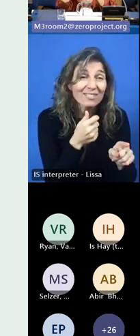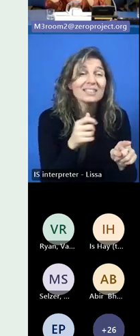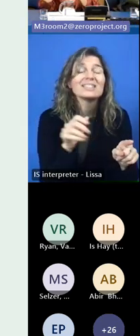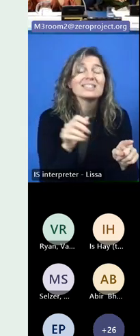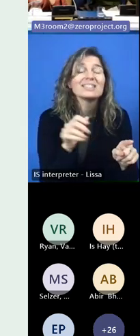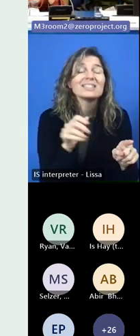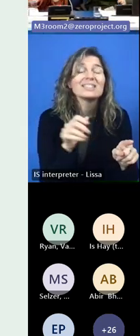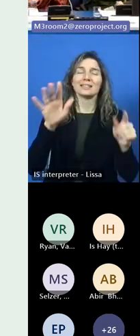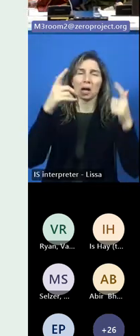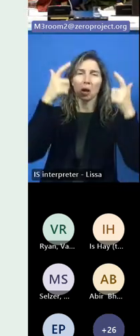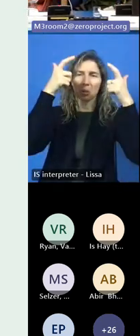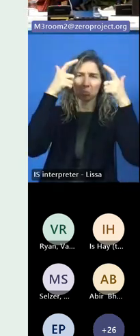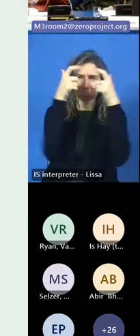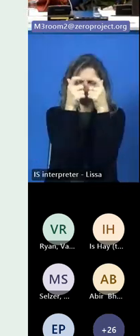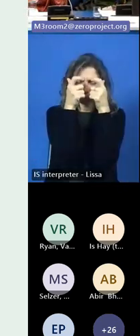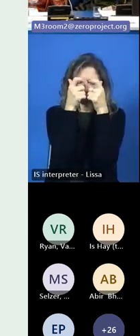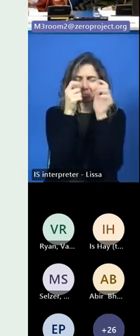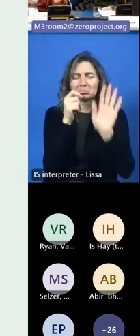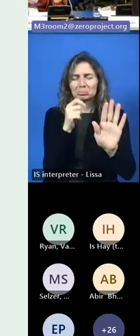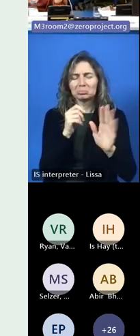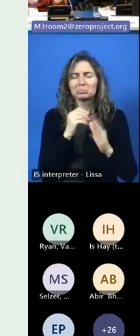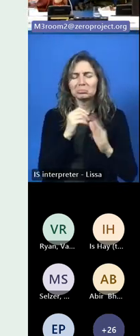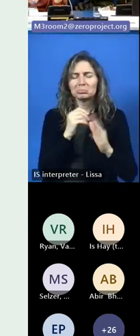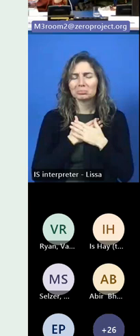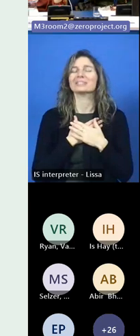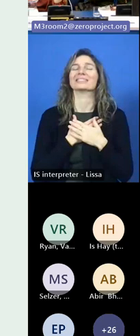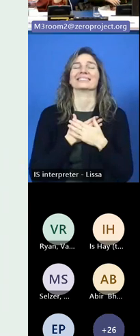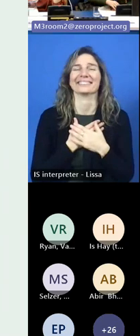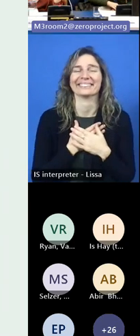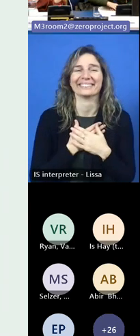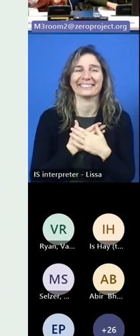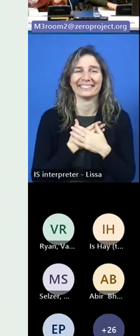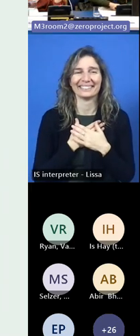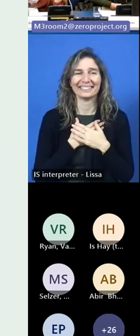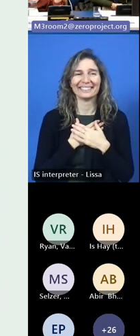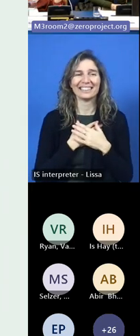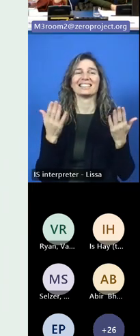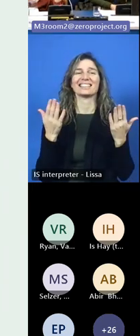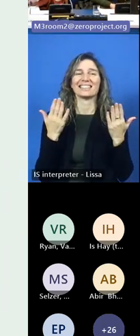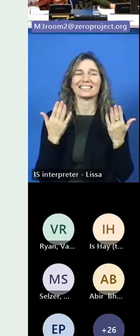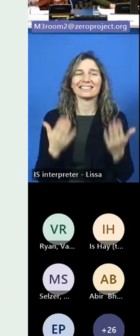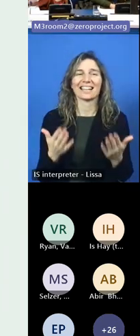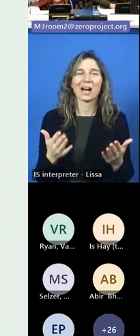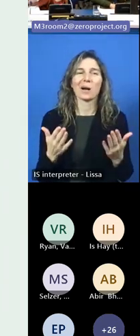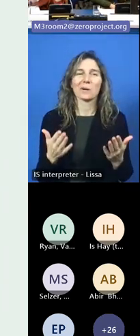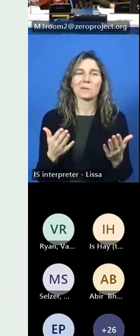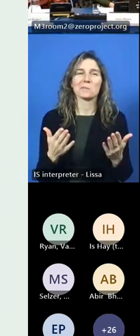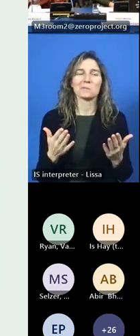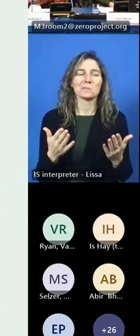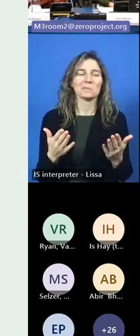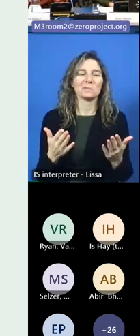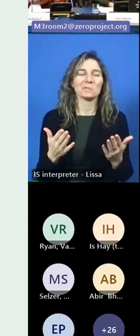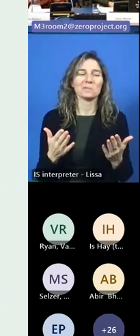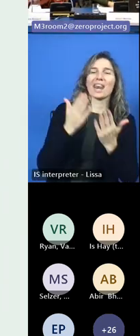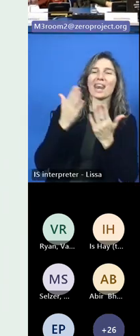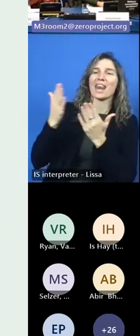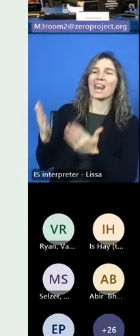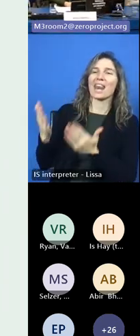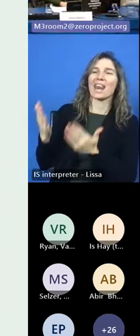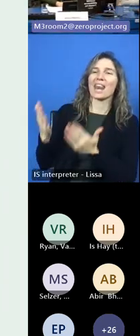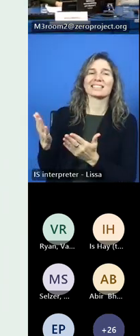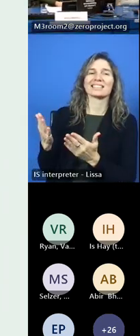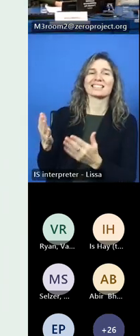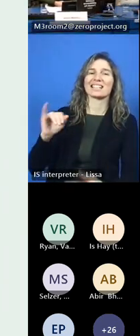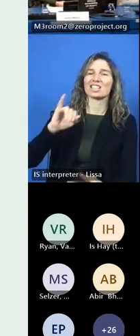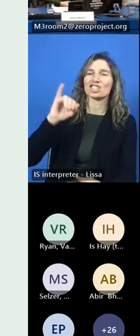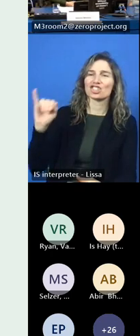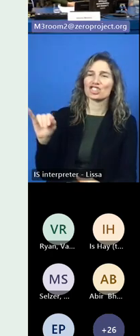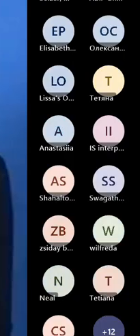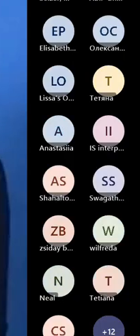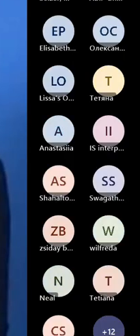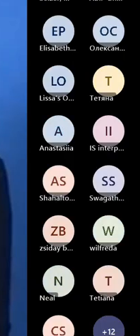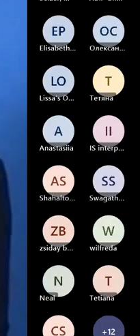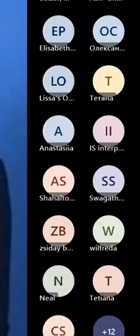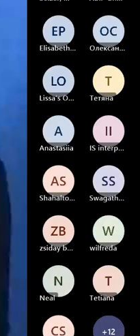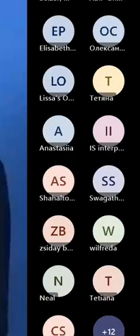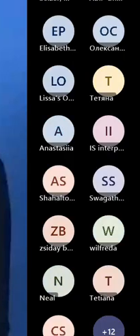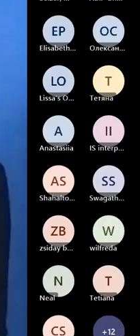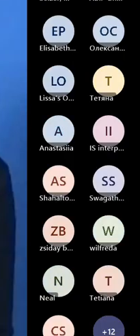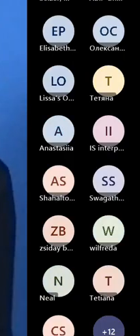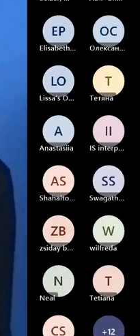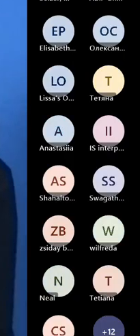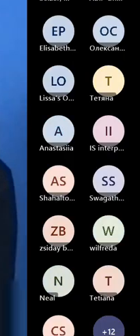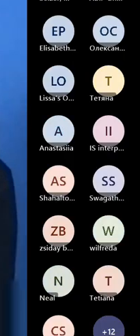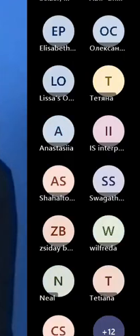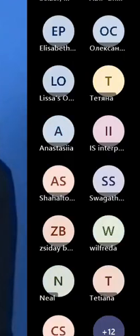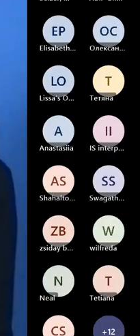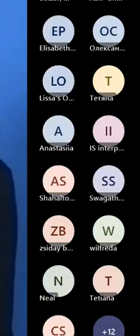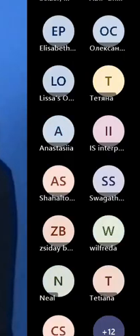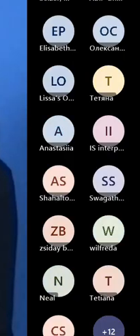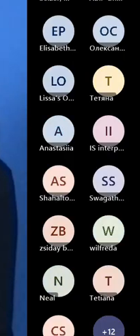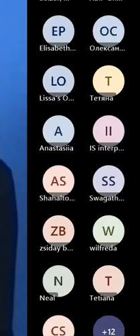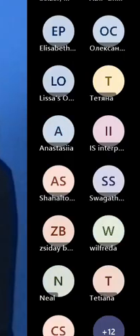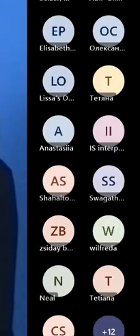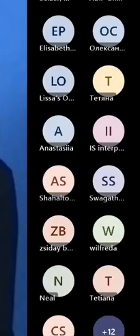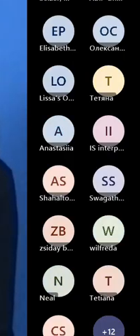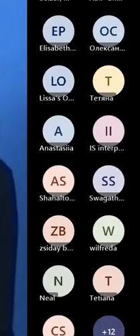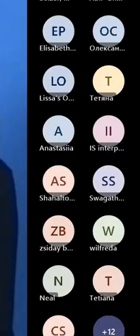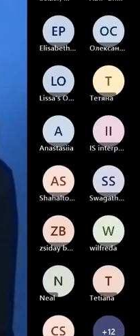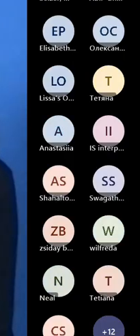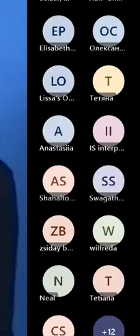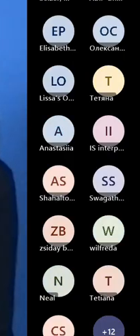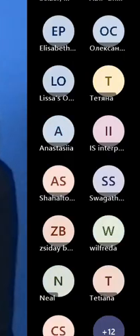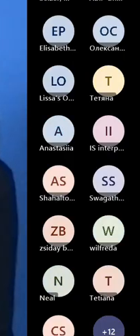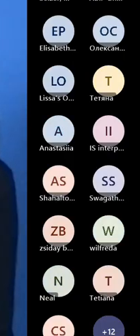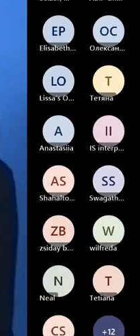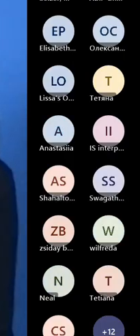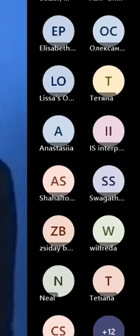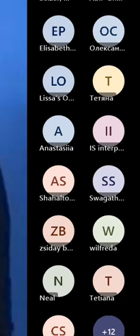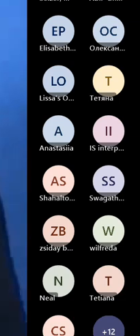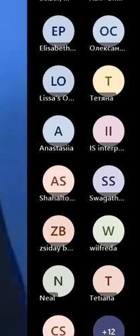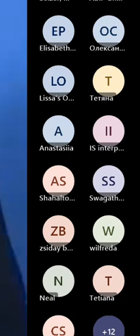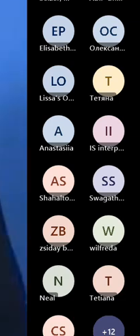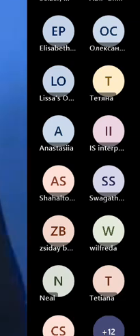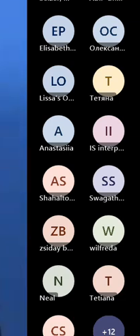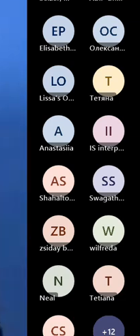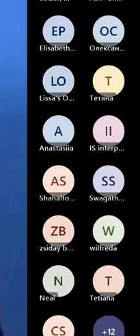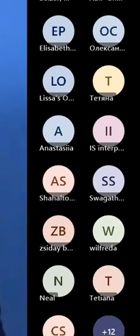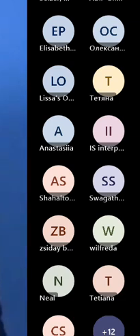it. I believe we are going to hear from Jéssica Mendes so I'm going to hand this over. Excuse us